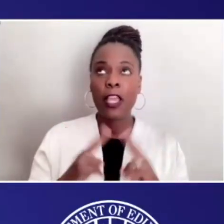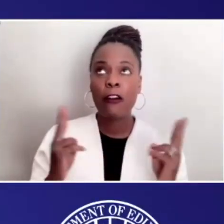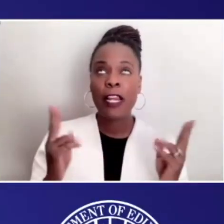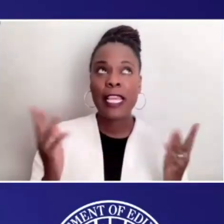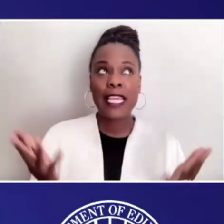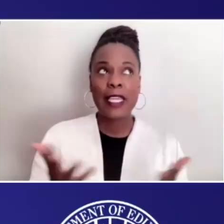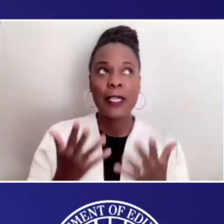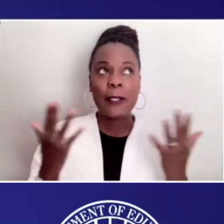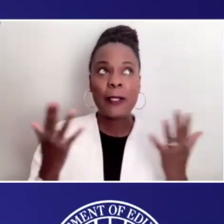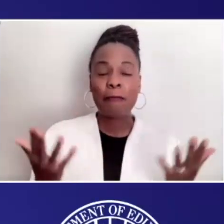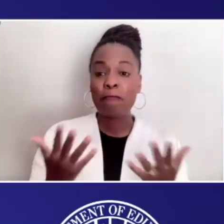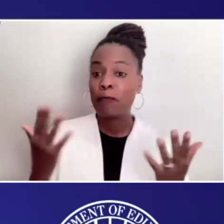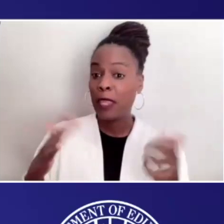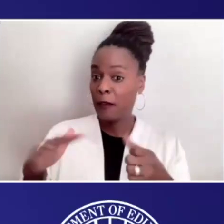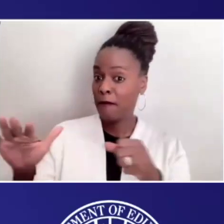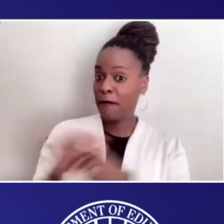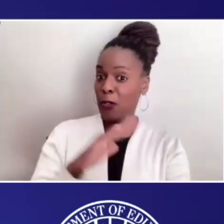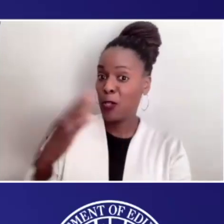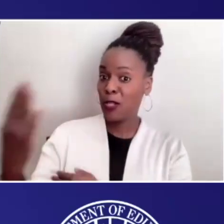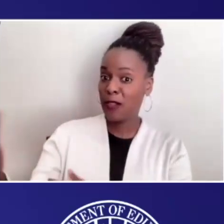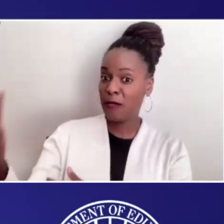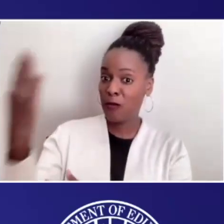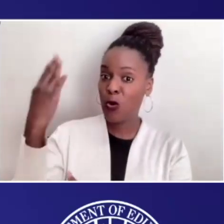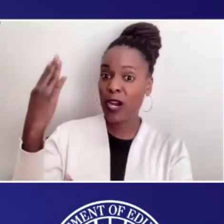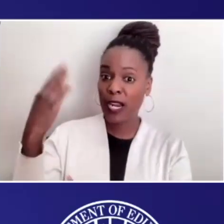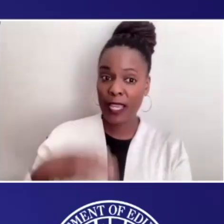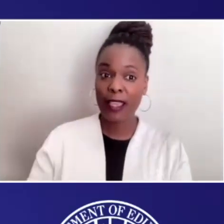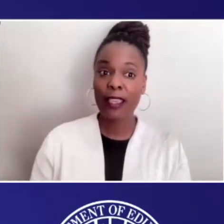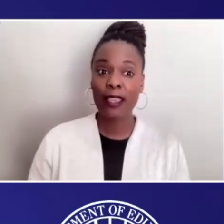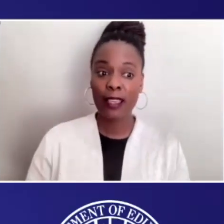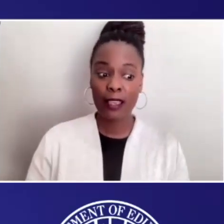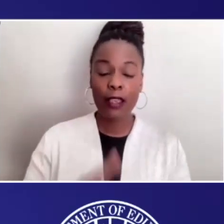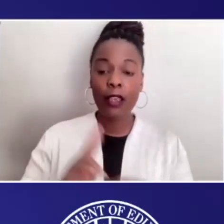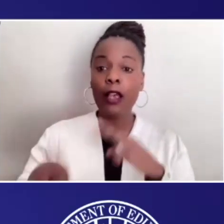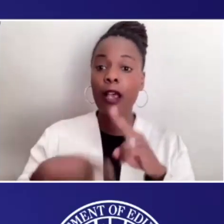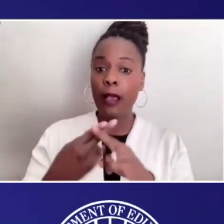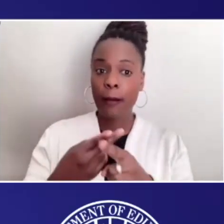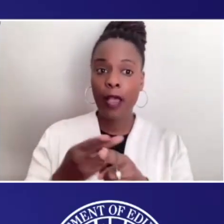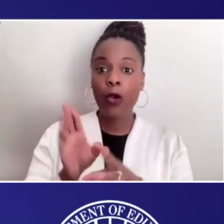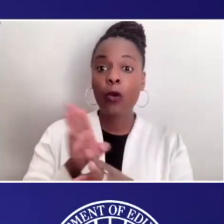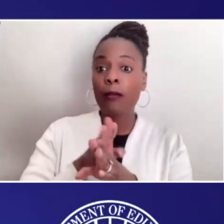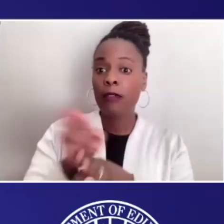morning, a very full morning on professional degree definition,